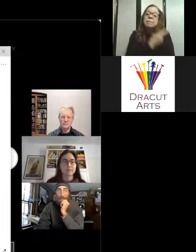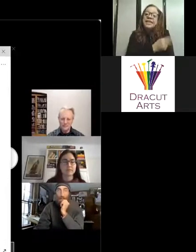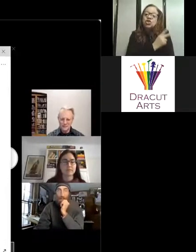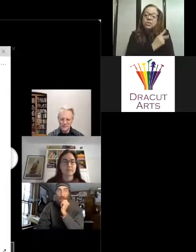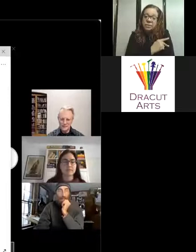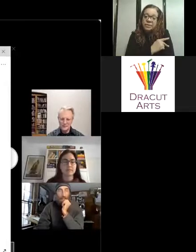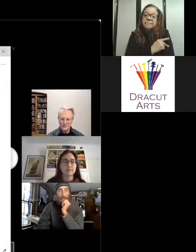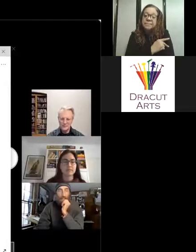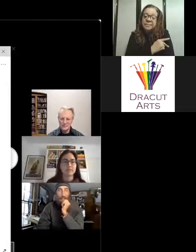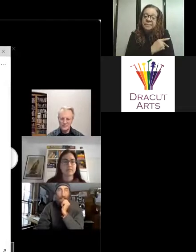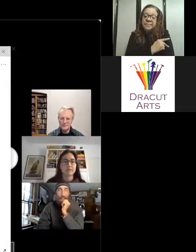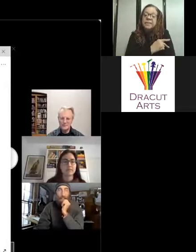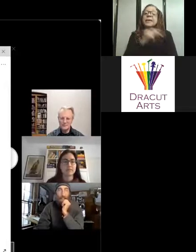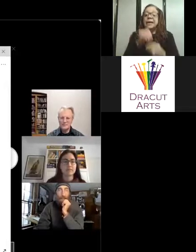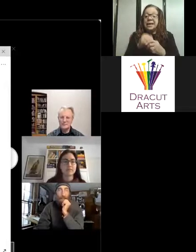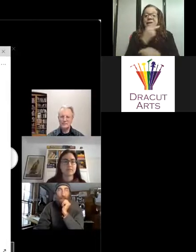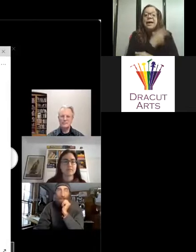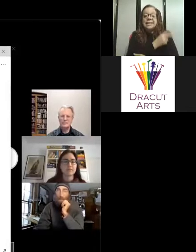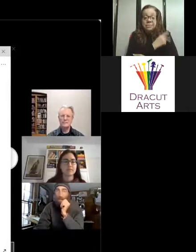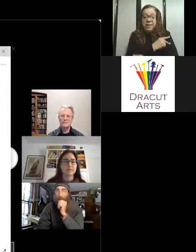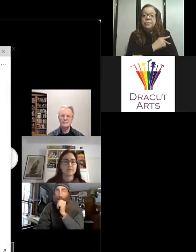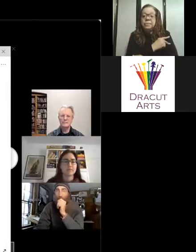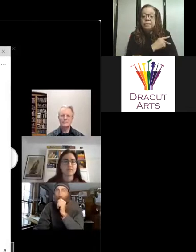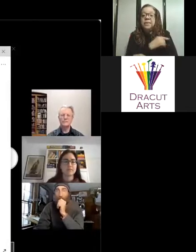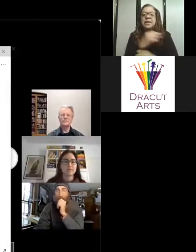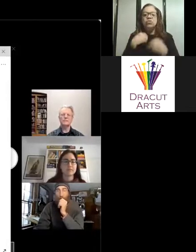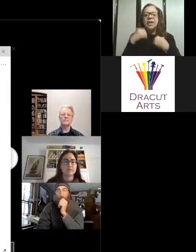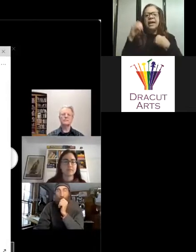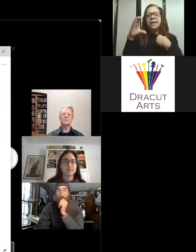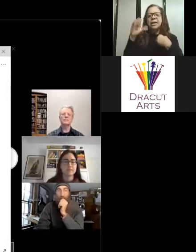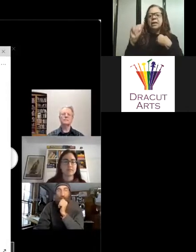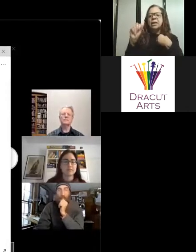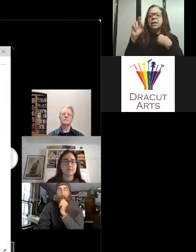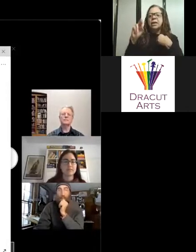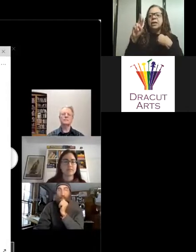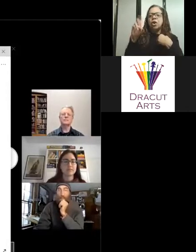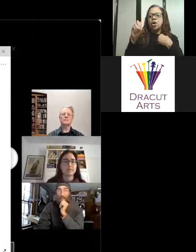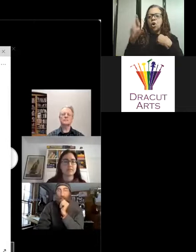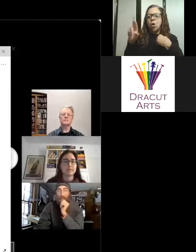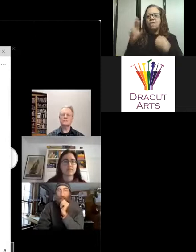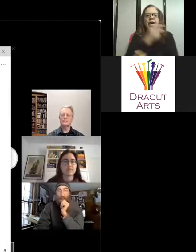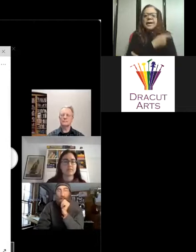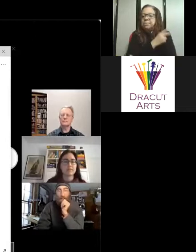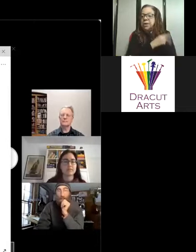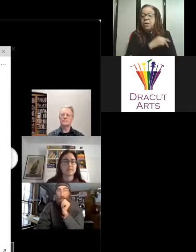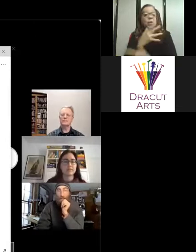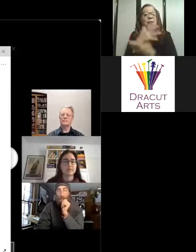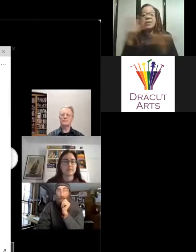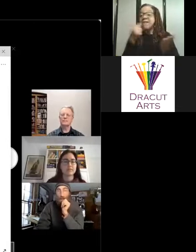hospital in the city-- he's actually at Carver Hospital, but um, because I don't have a lot of his letters there, I've turned to another